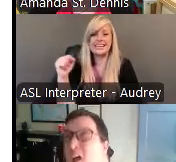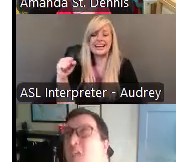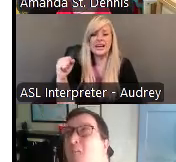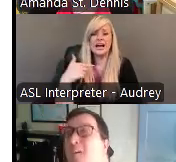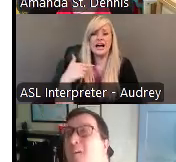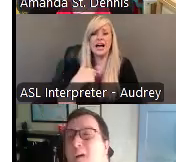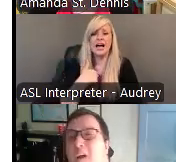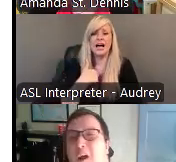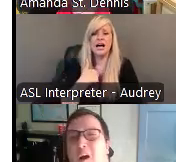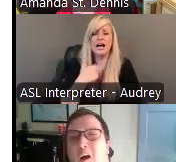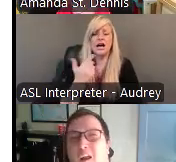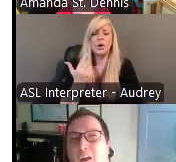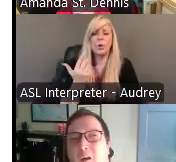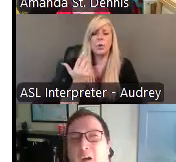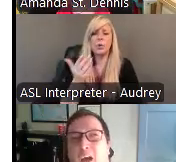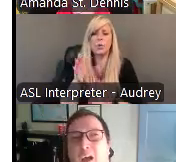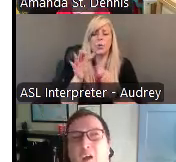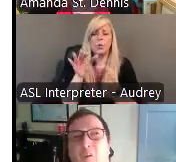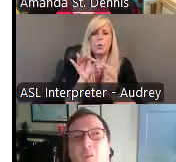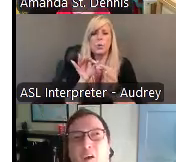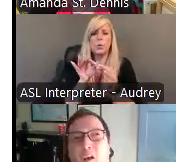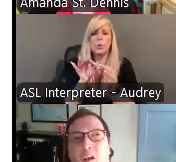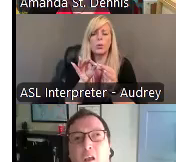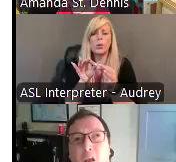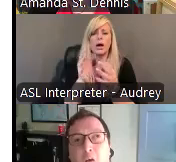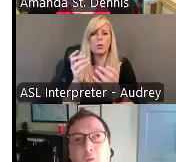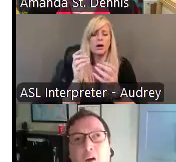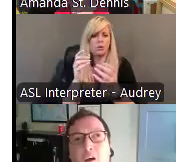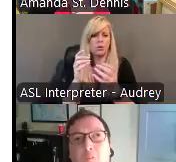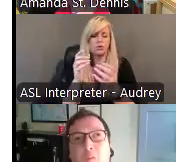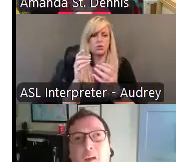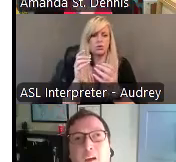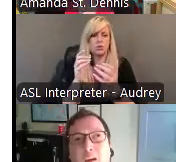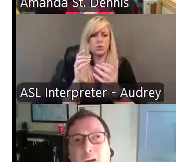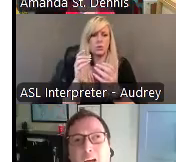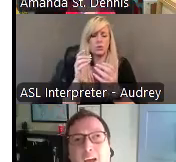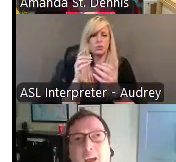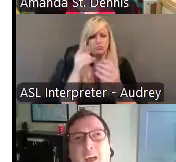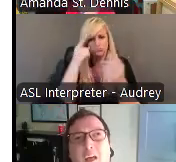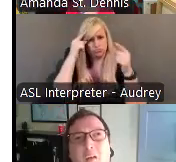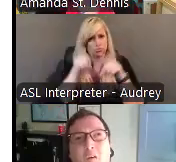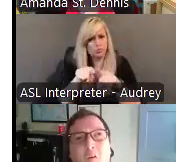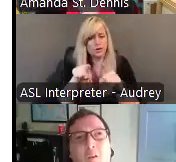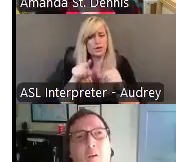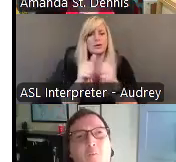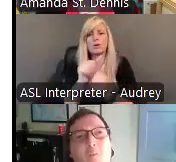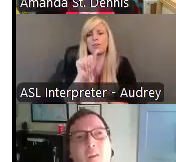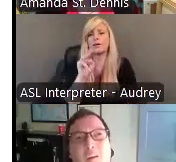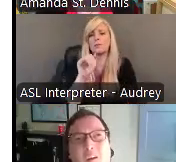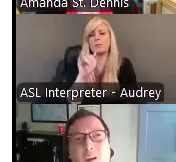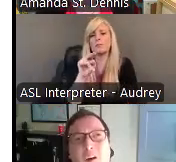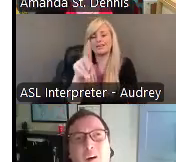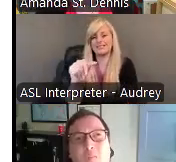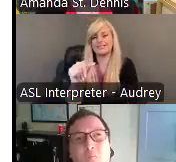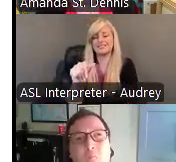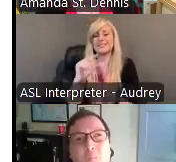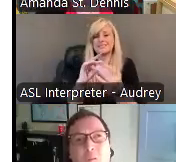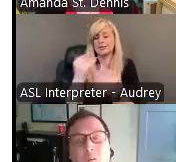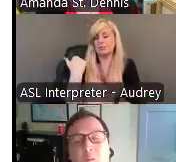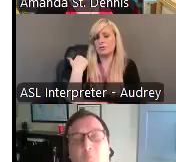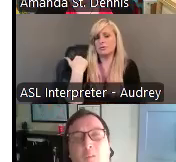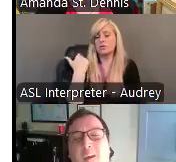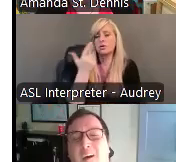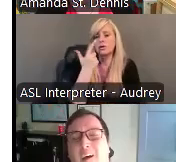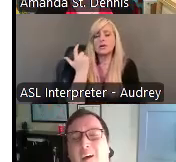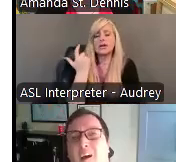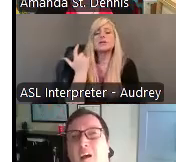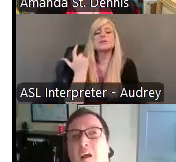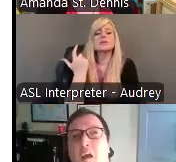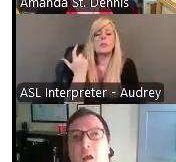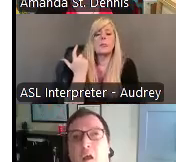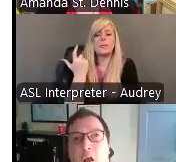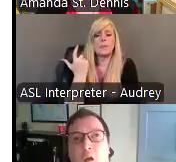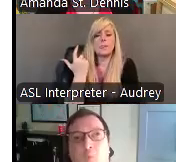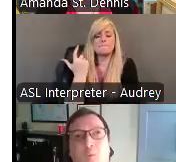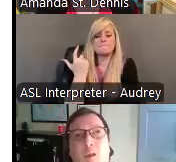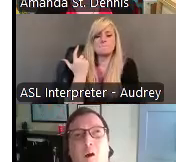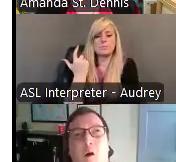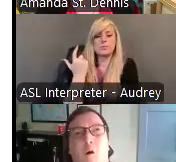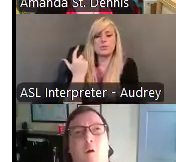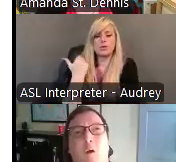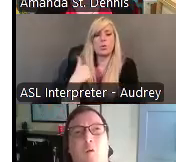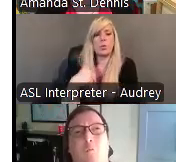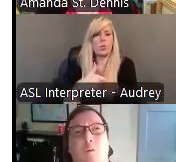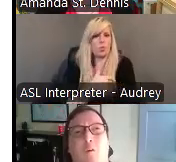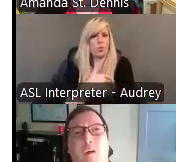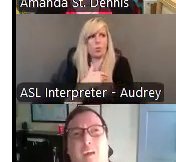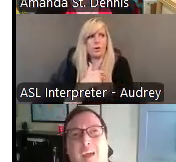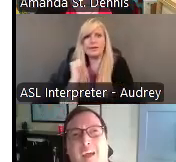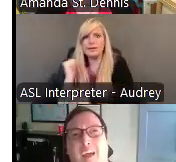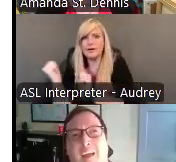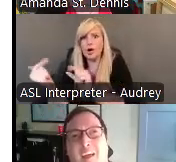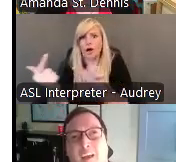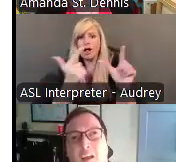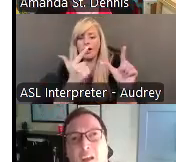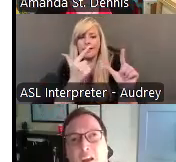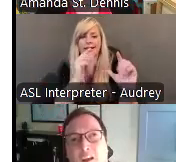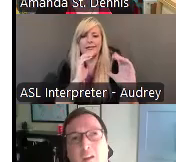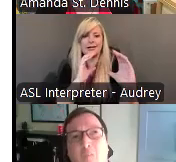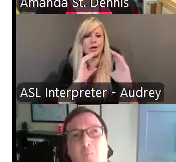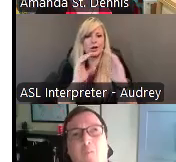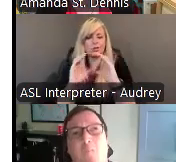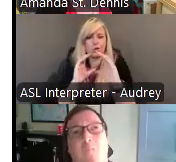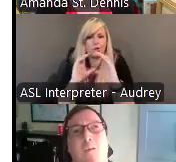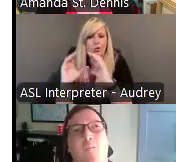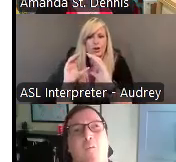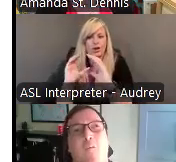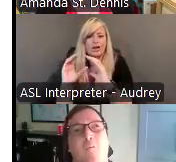I would just like to echo what Amanda said earlier because we all communicated differently when we